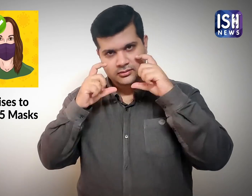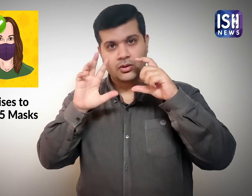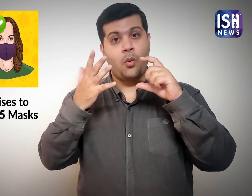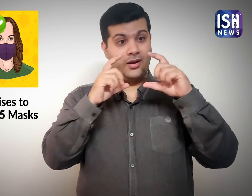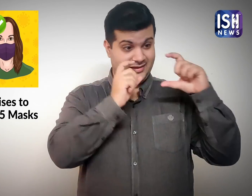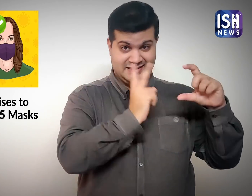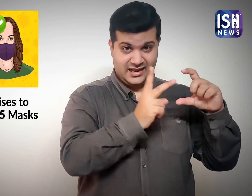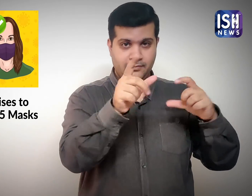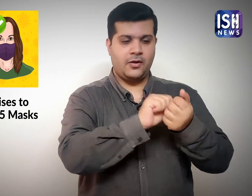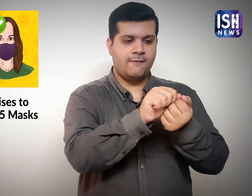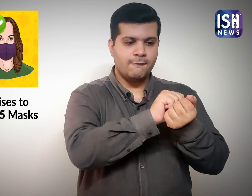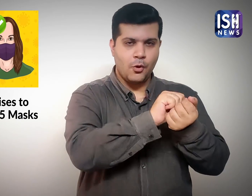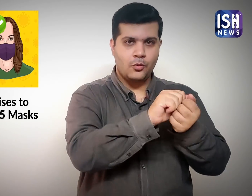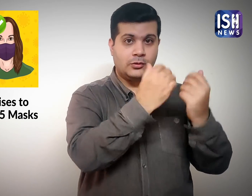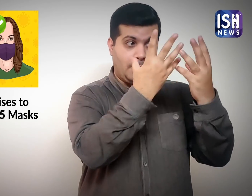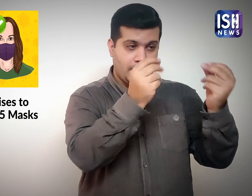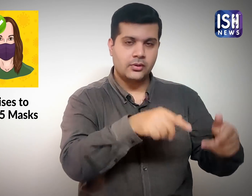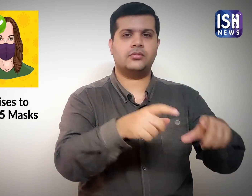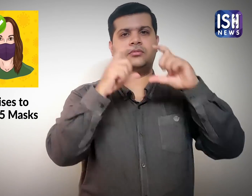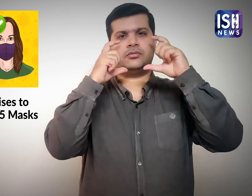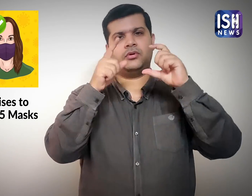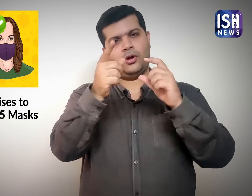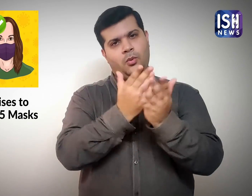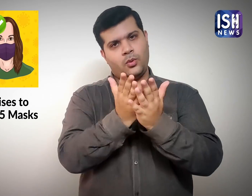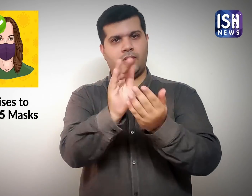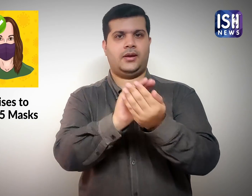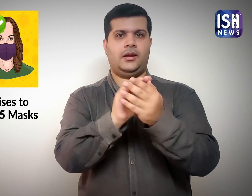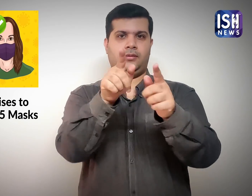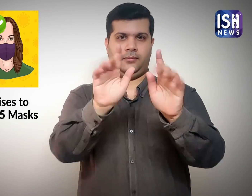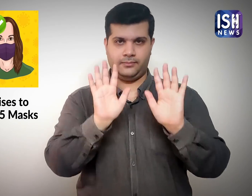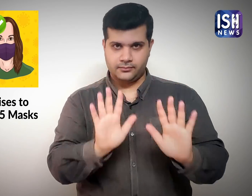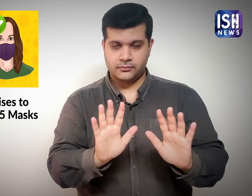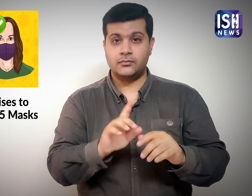Or if you want to reuse the mask you can wash it and then use it.